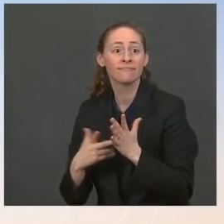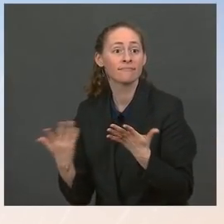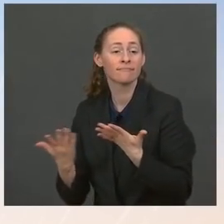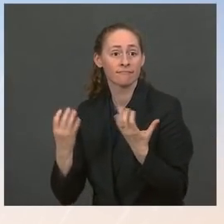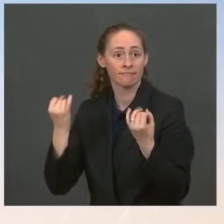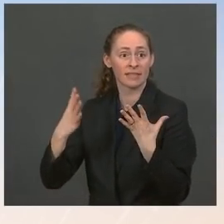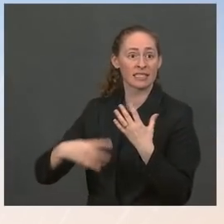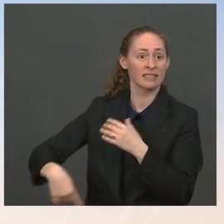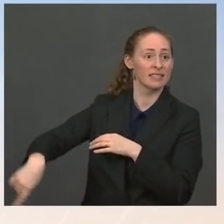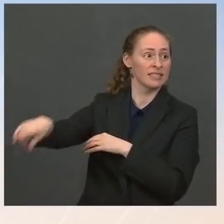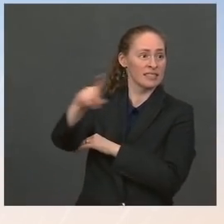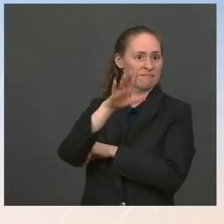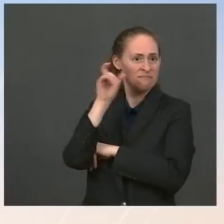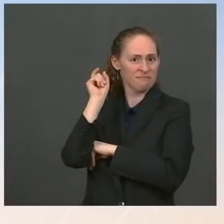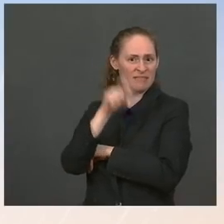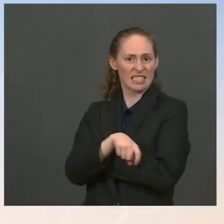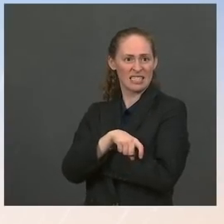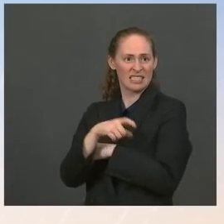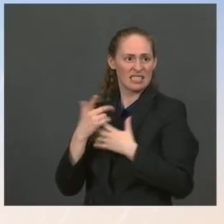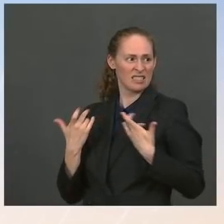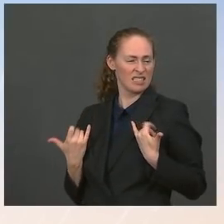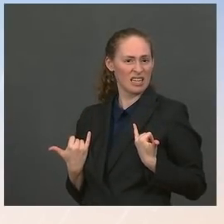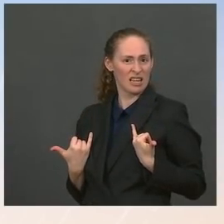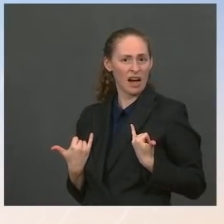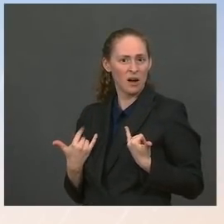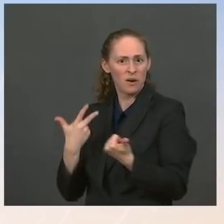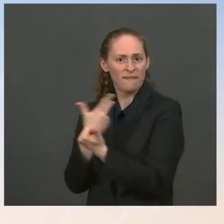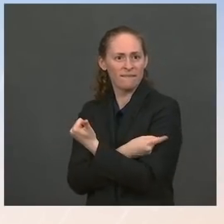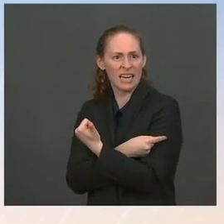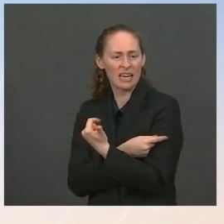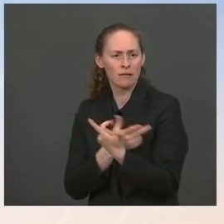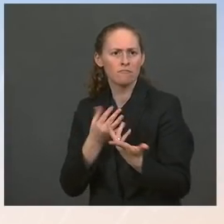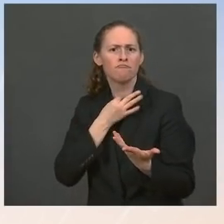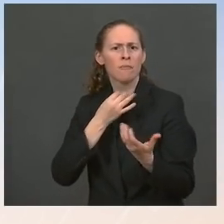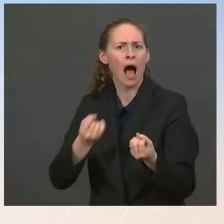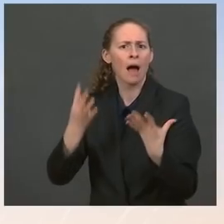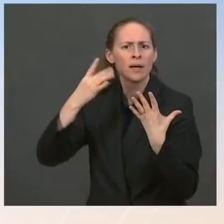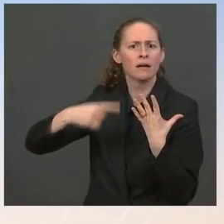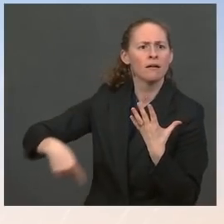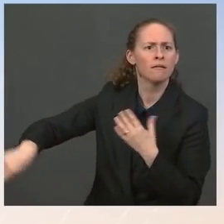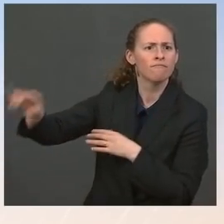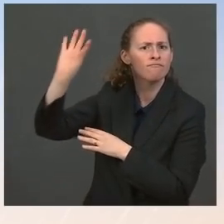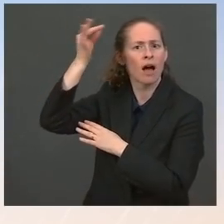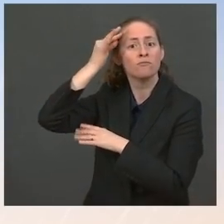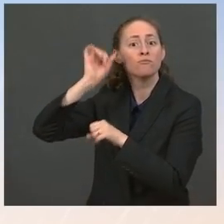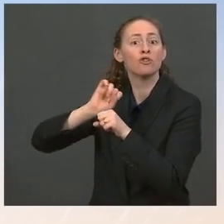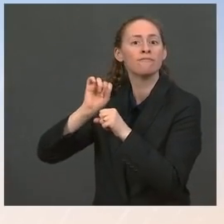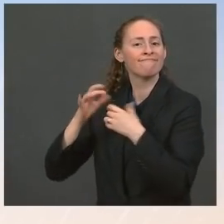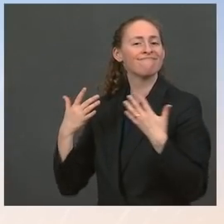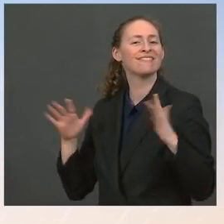of how many in the federal workforce are on track to meet these requirements? Ms. Jean-Pierre: So, agencies will release their vaccination rates